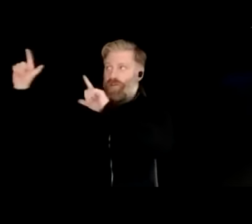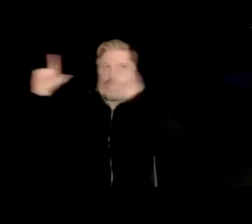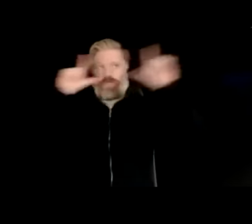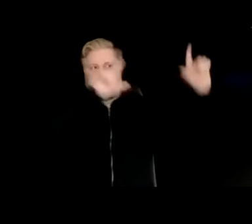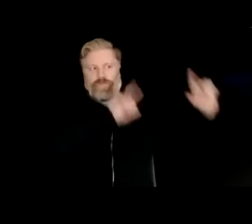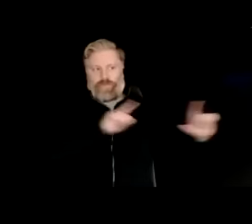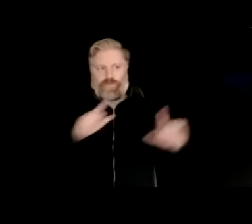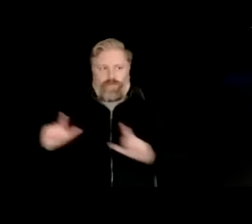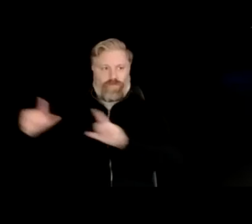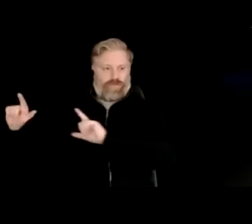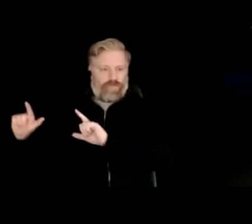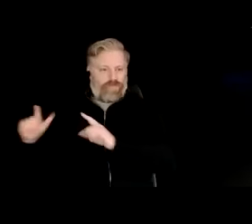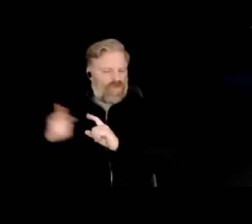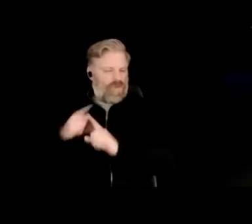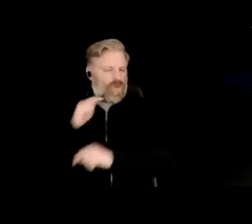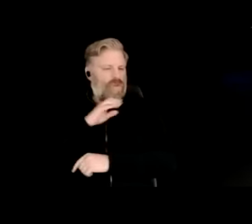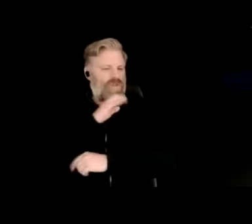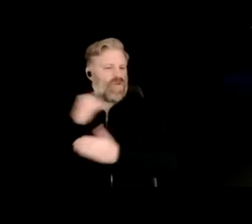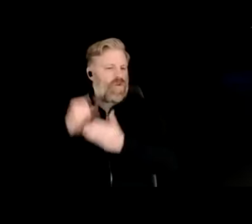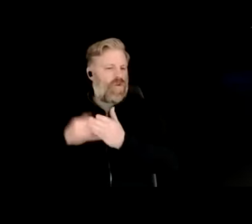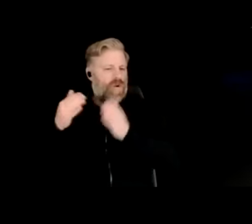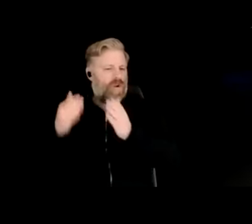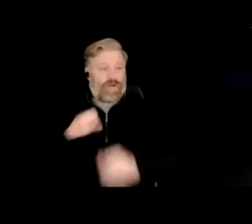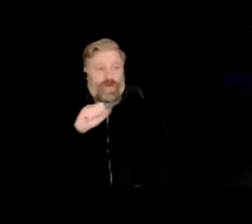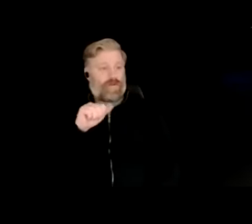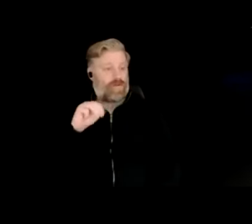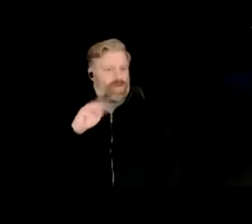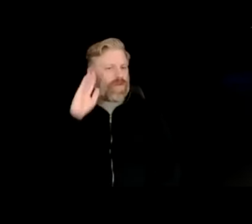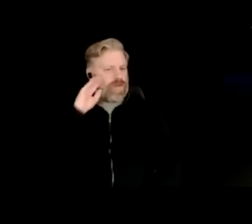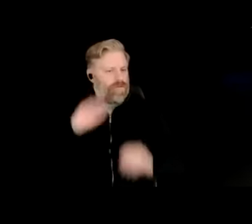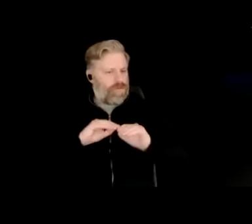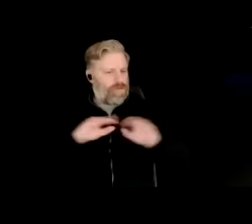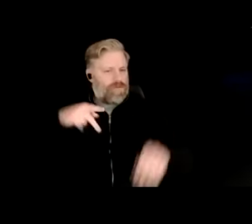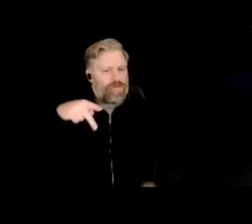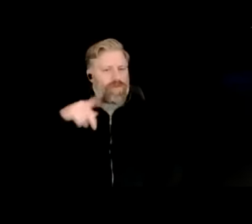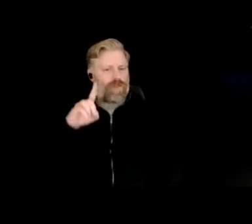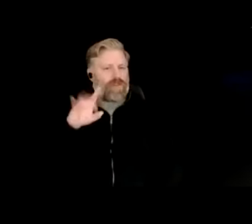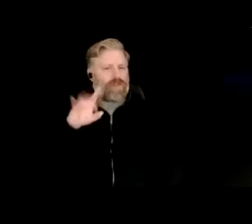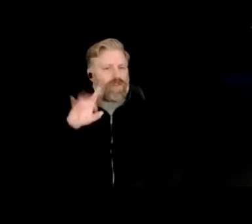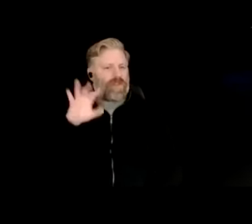Sam will be dropping a link to a PDF download of the slides from today's presentation